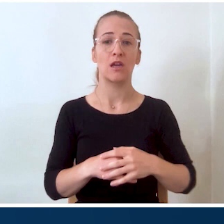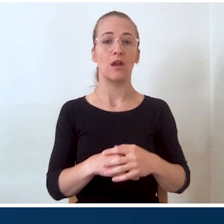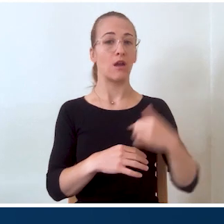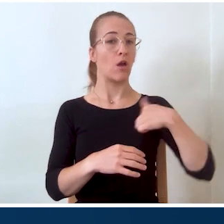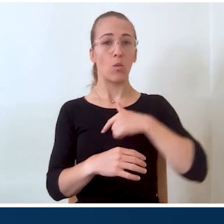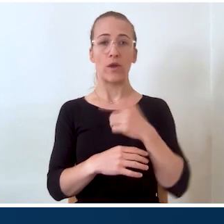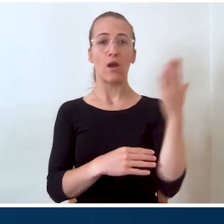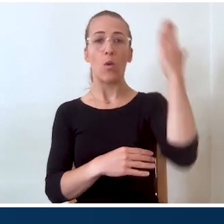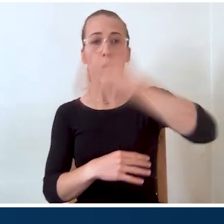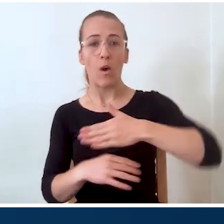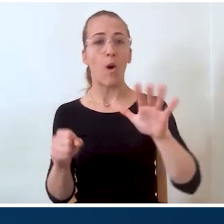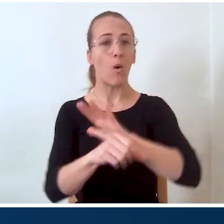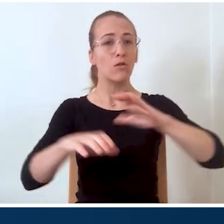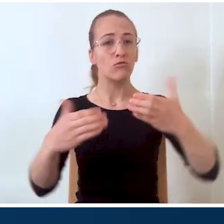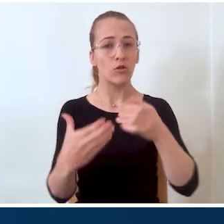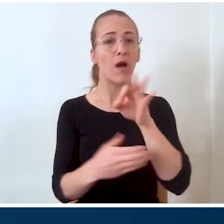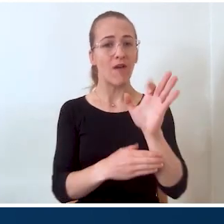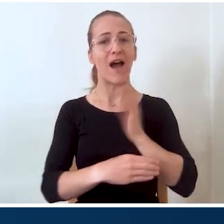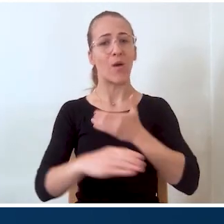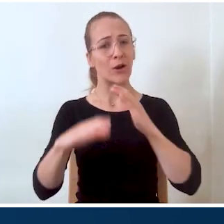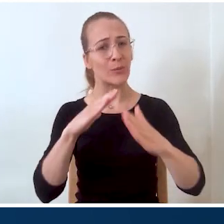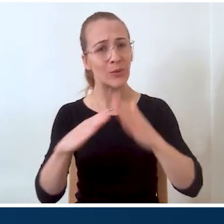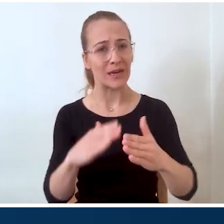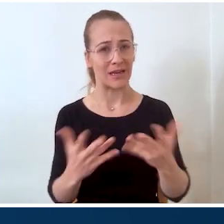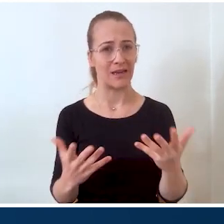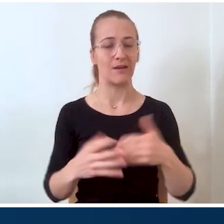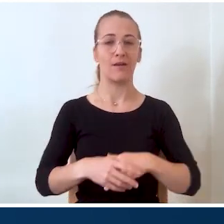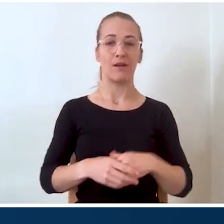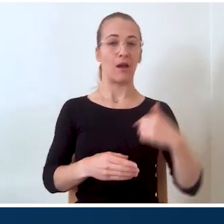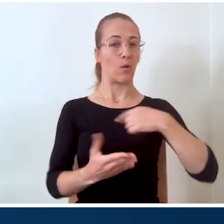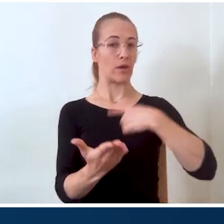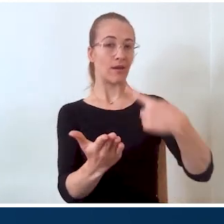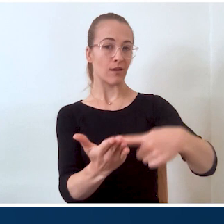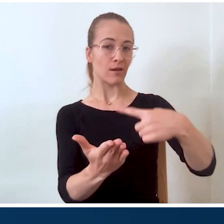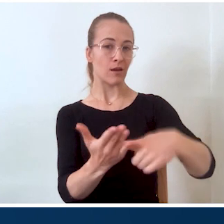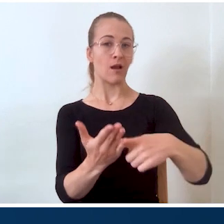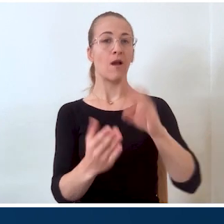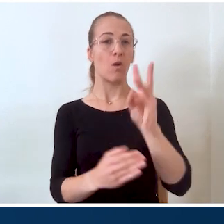of our communities. And you know, when we're talking about websites